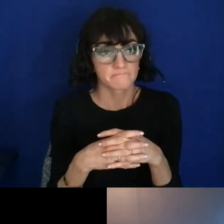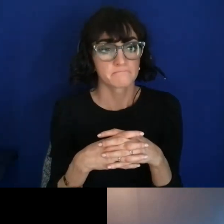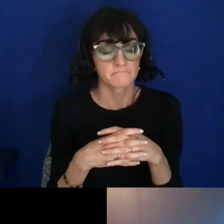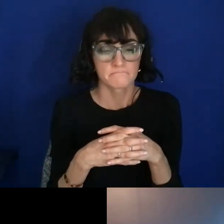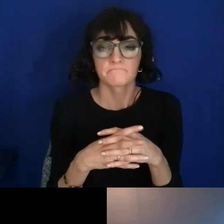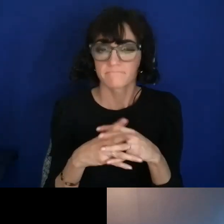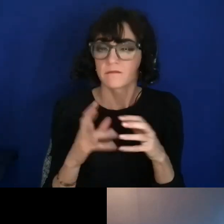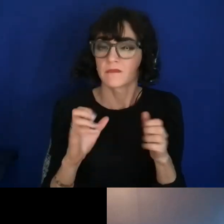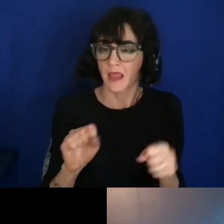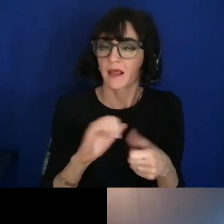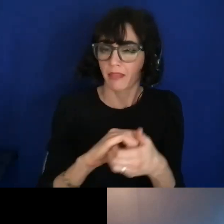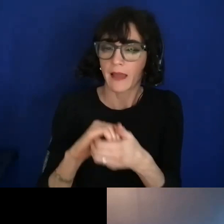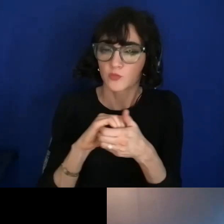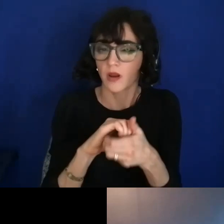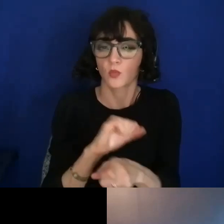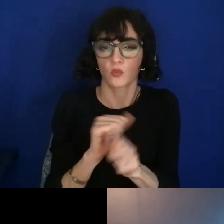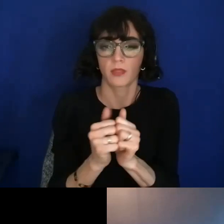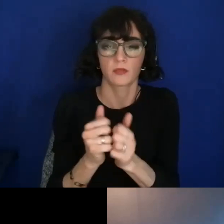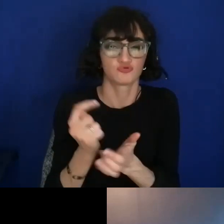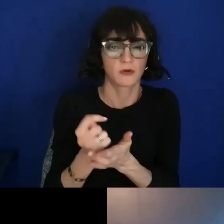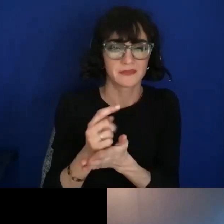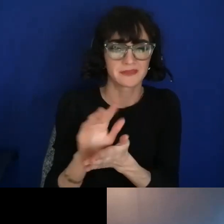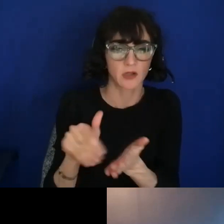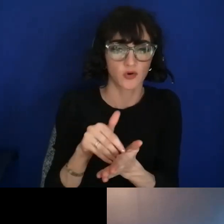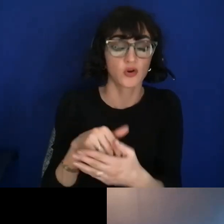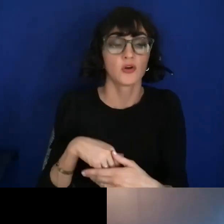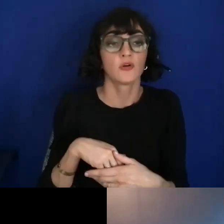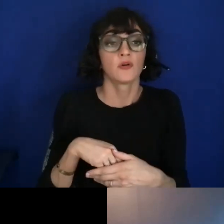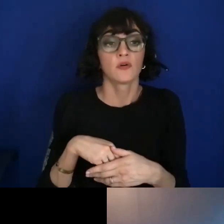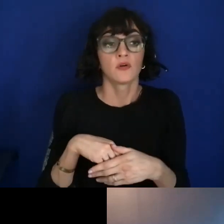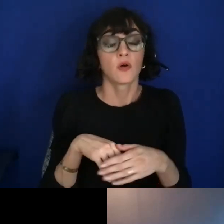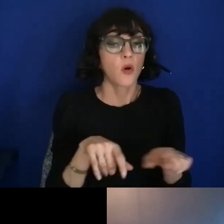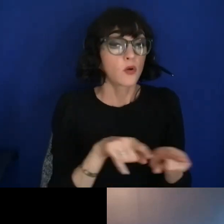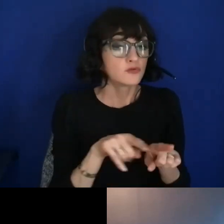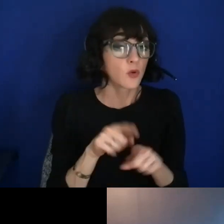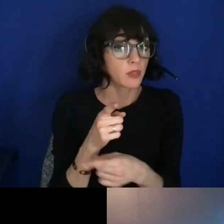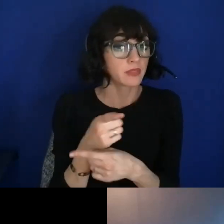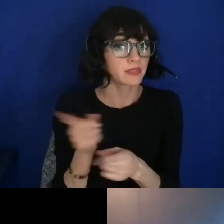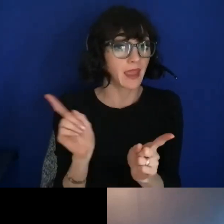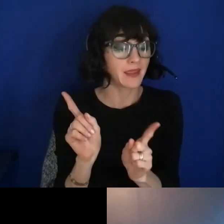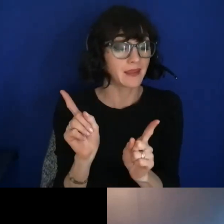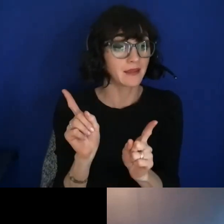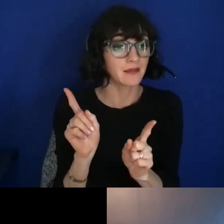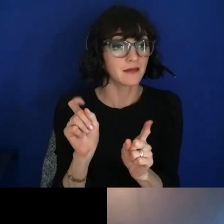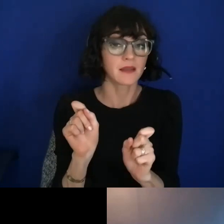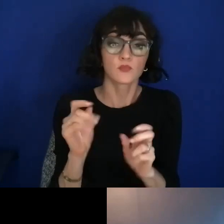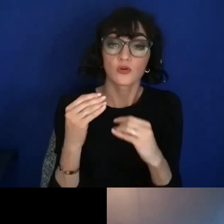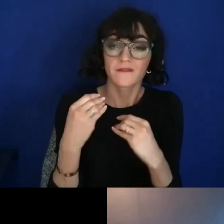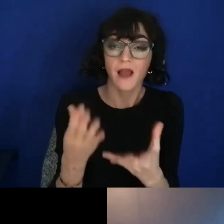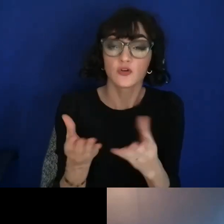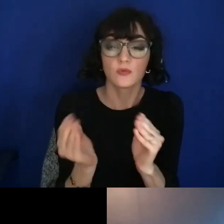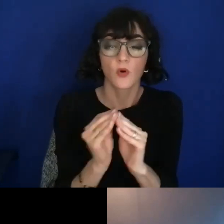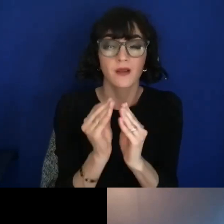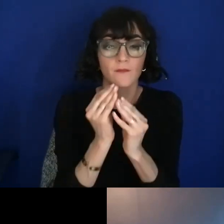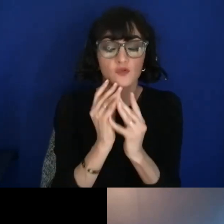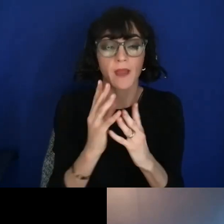treatment center um but they can also provide you with information on substances and um